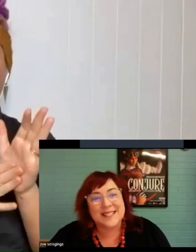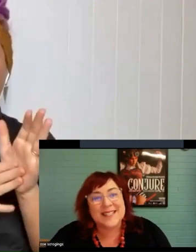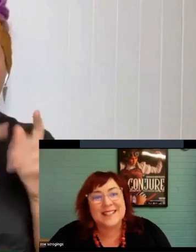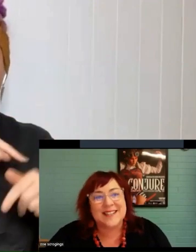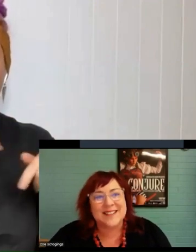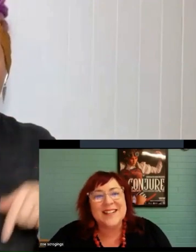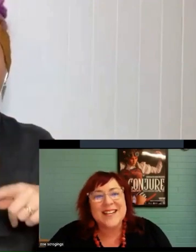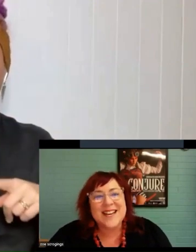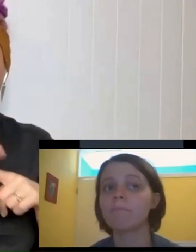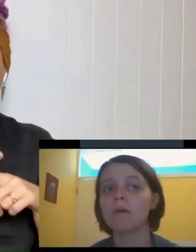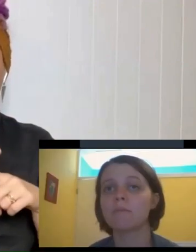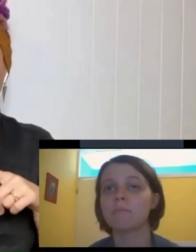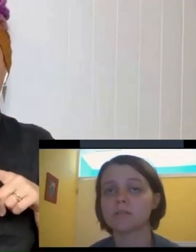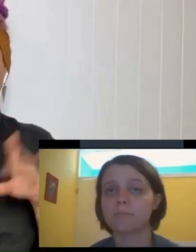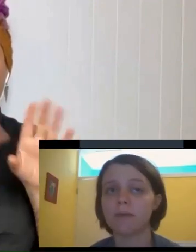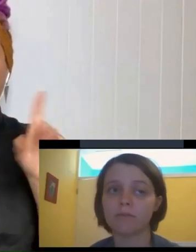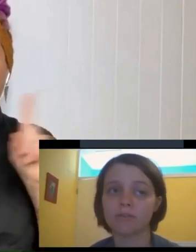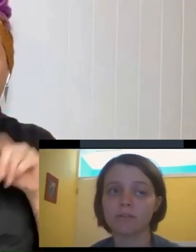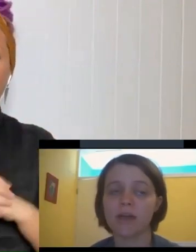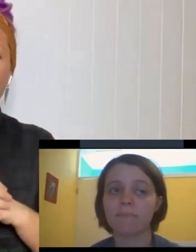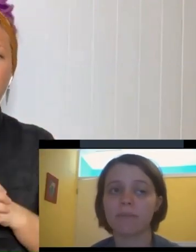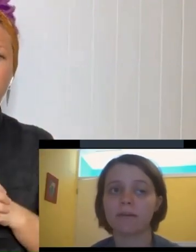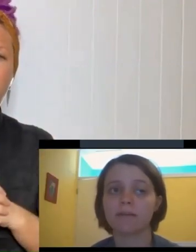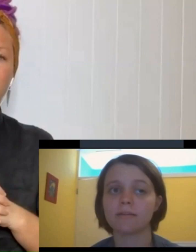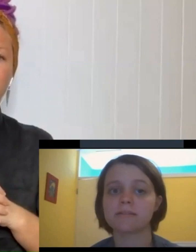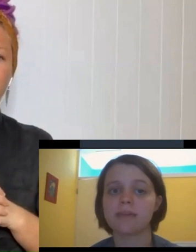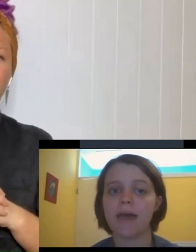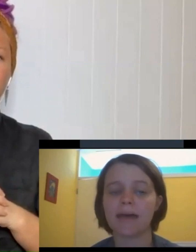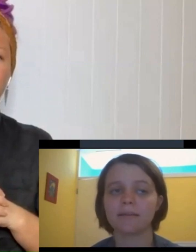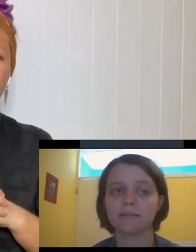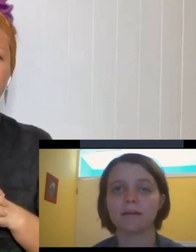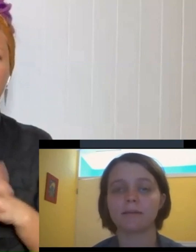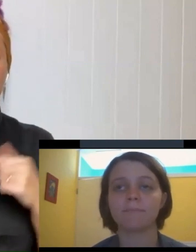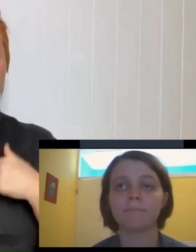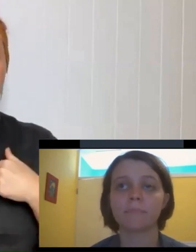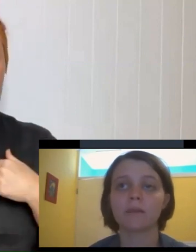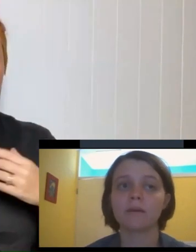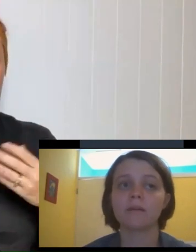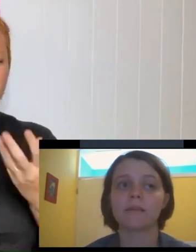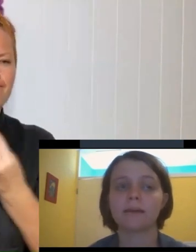of years now. But just being with the champions, and like